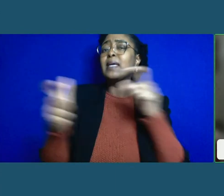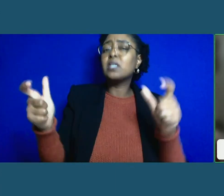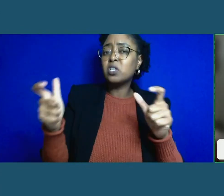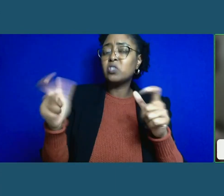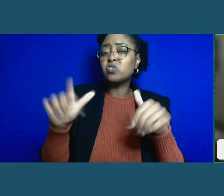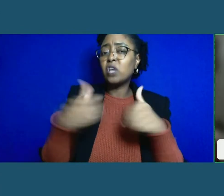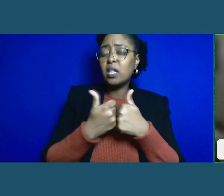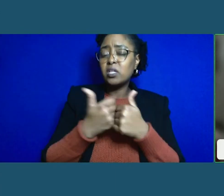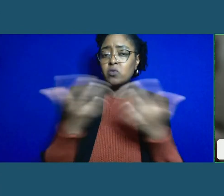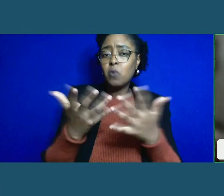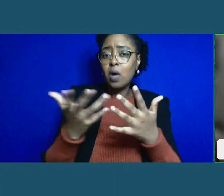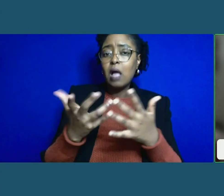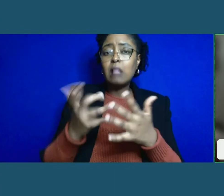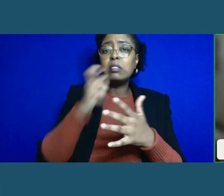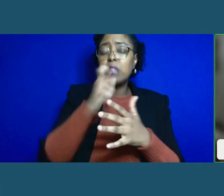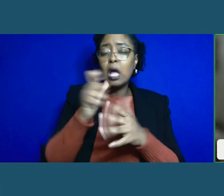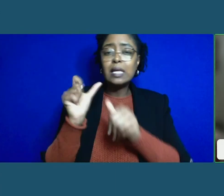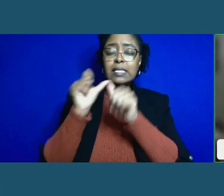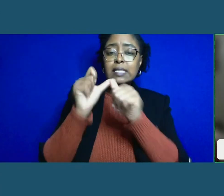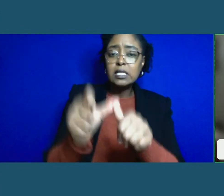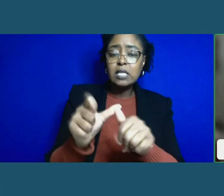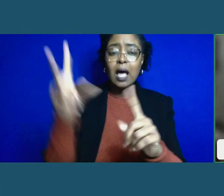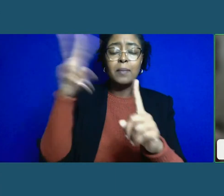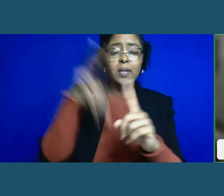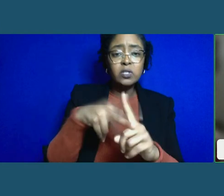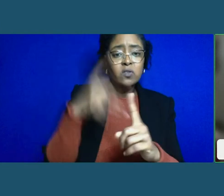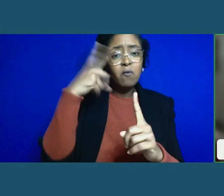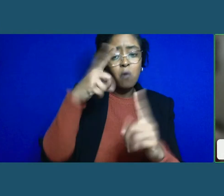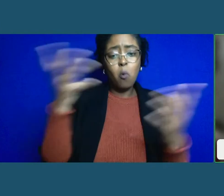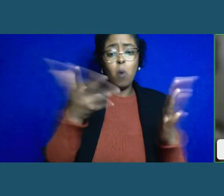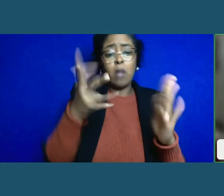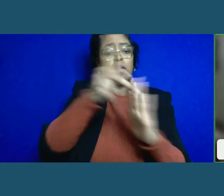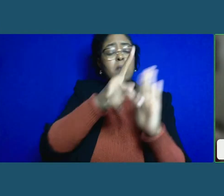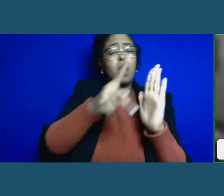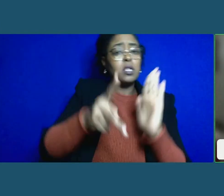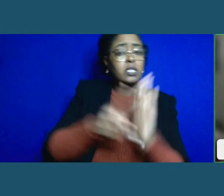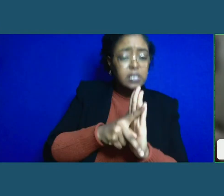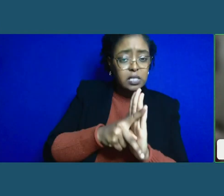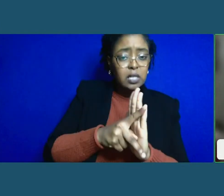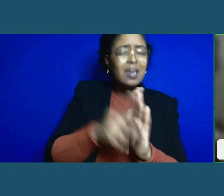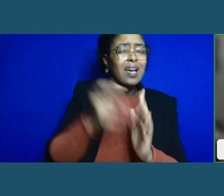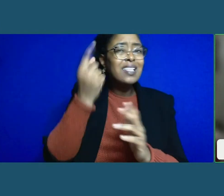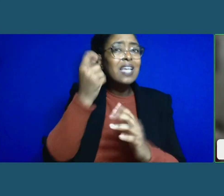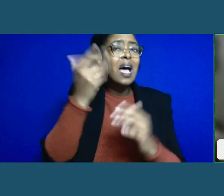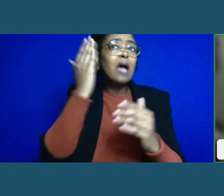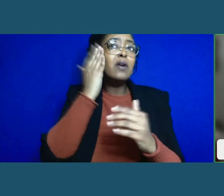that one of the biggest challenges here is inconsistent